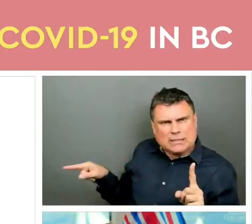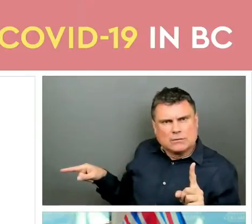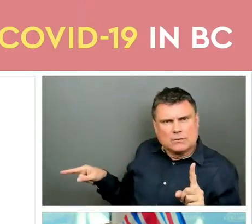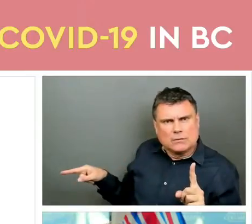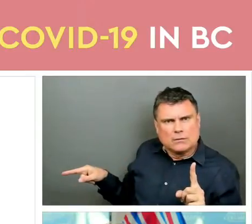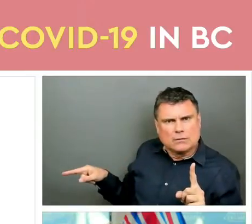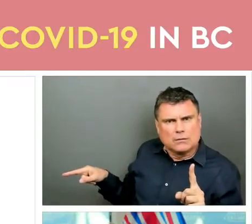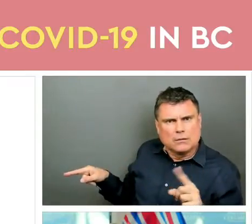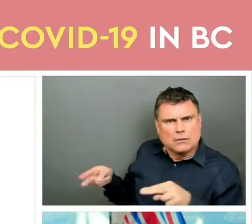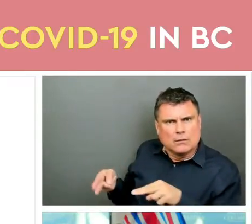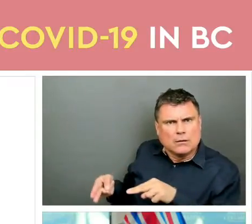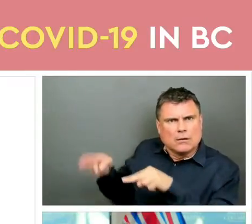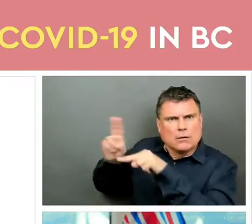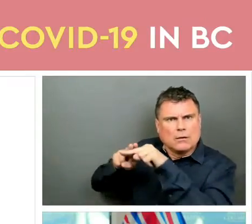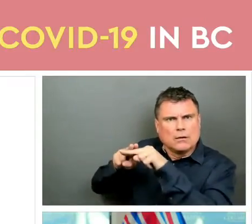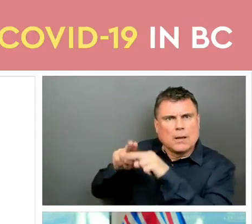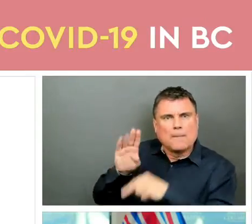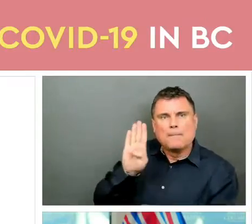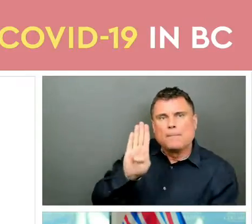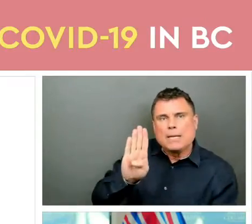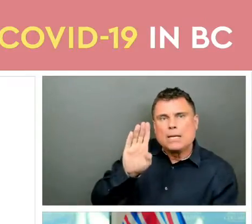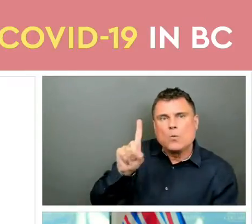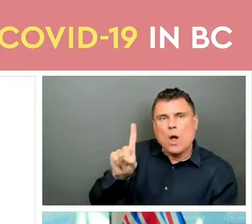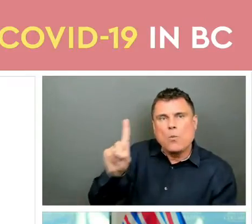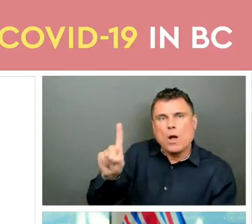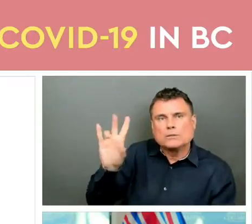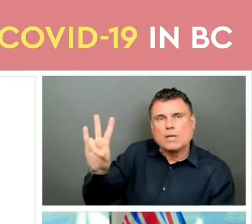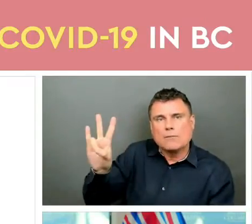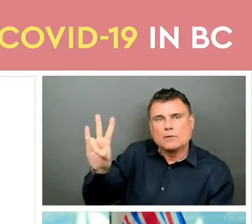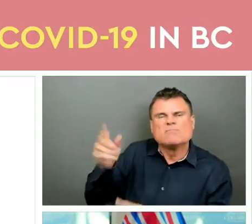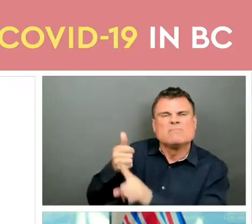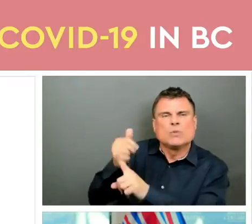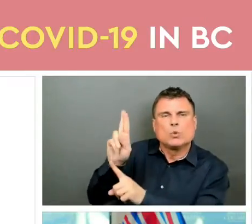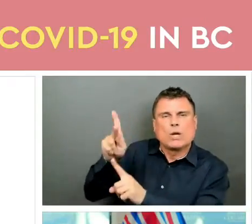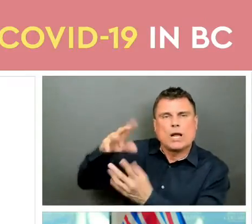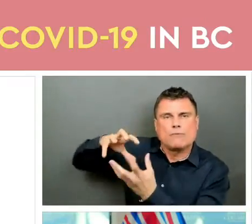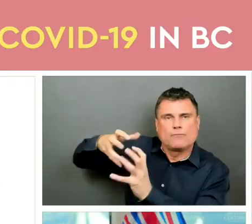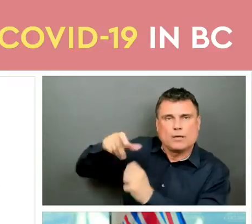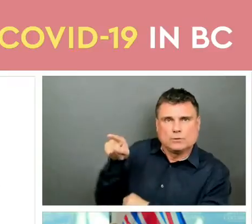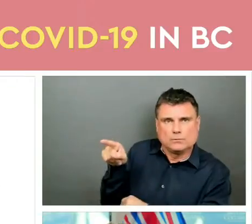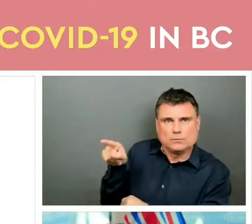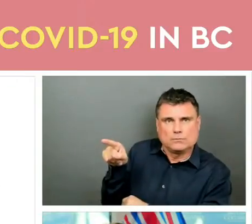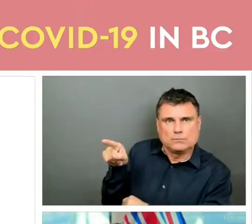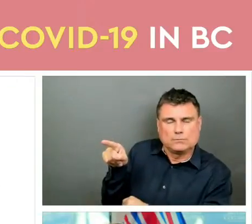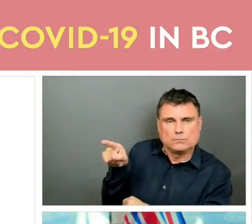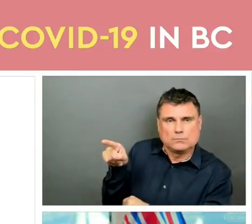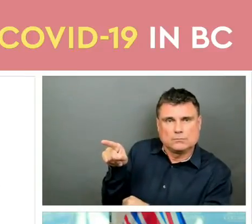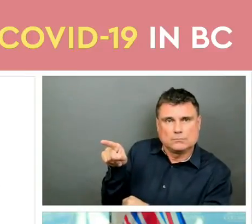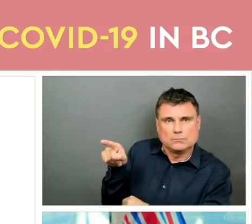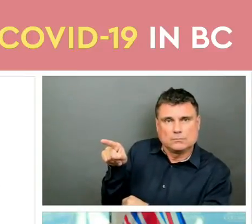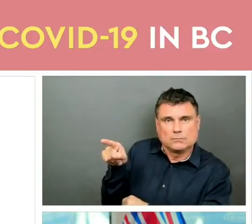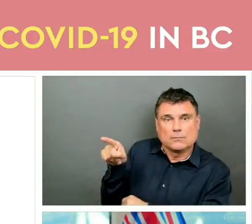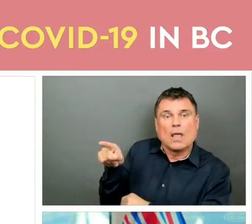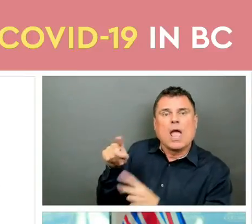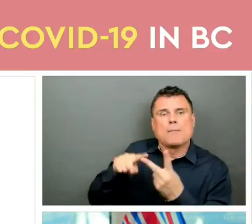particularly of the B 117, but also the numbers of P What we can see here is